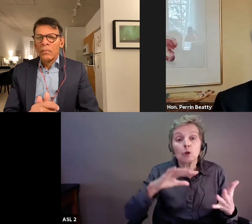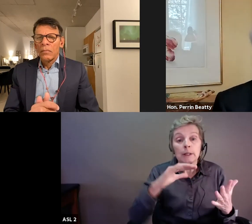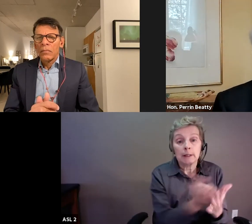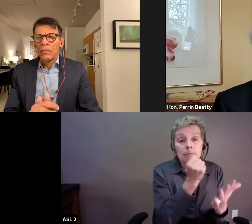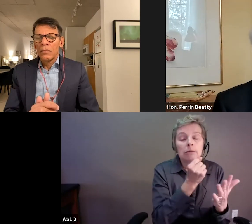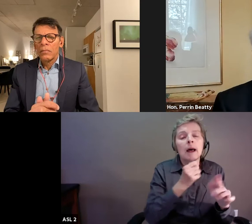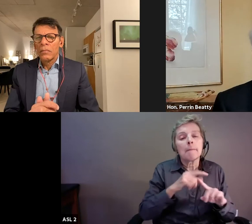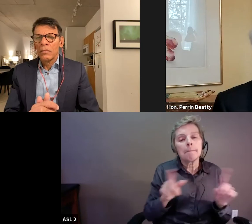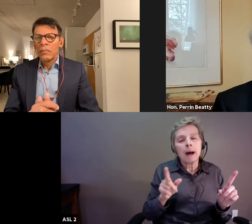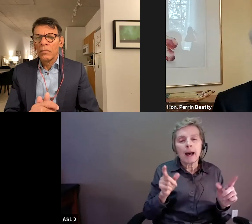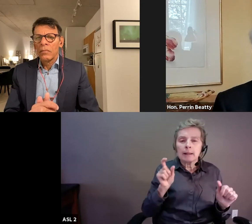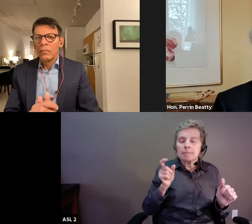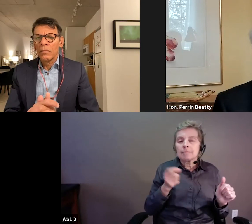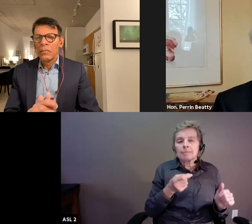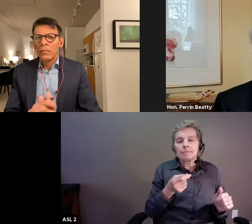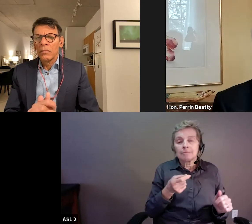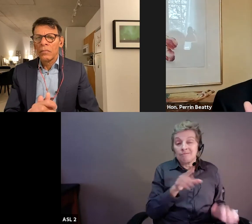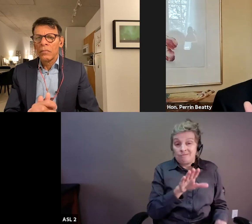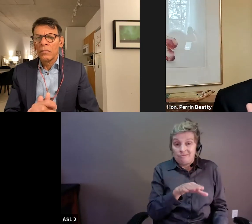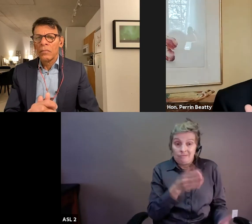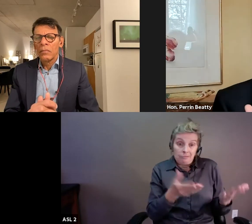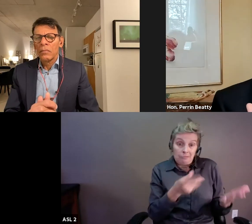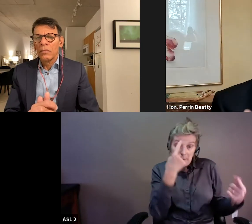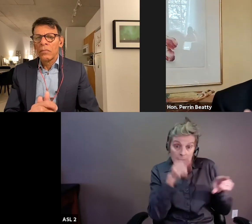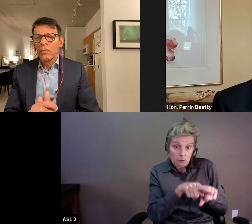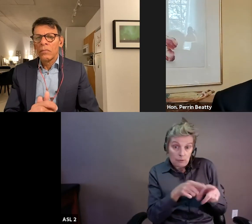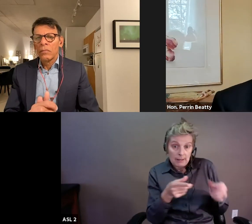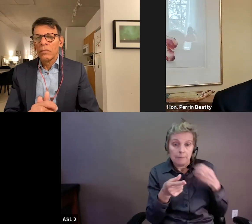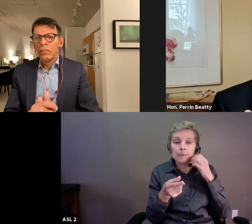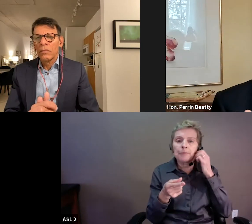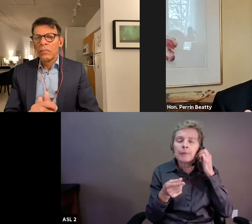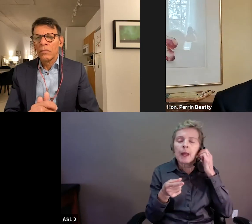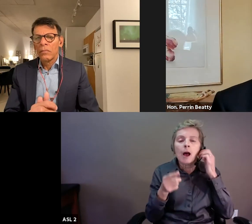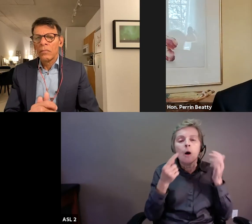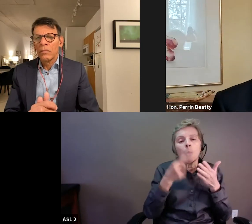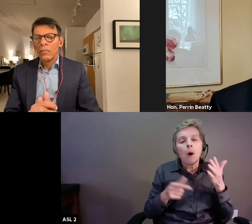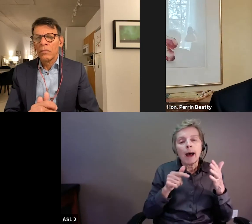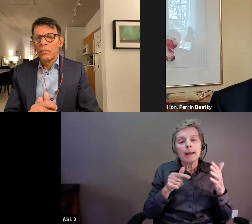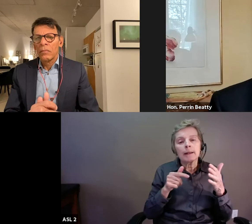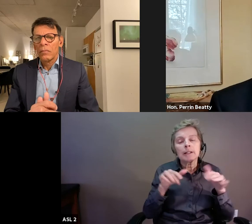in my view, Hassan, as to what sort of permanent changes are taking place in the nature of work.